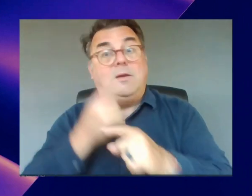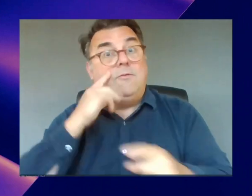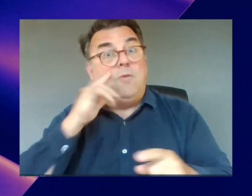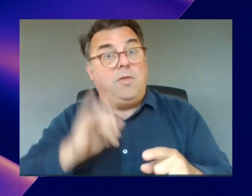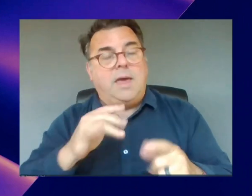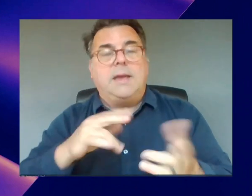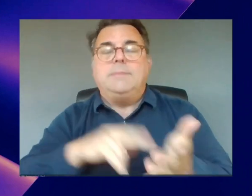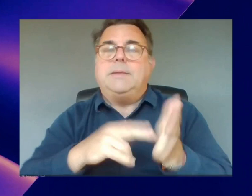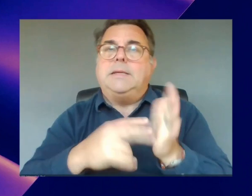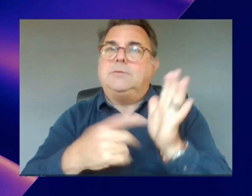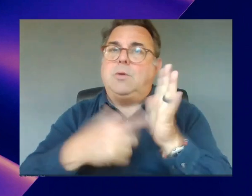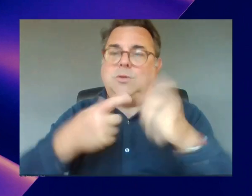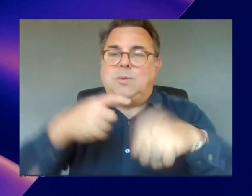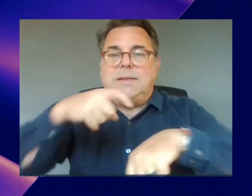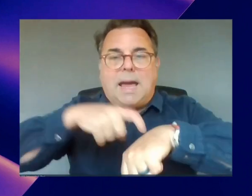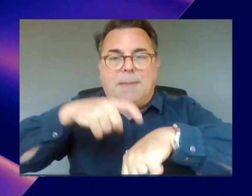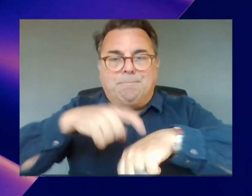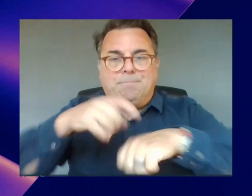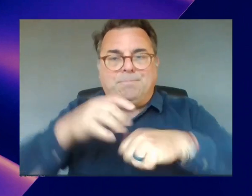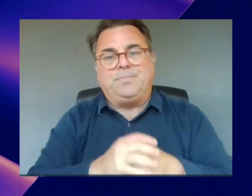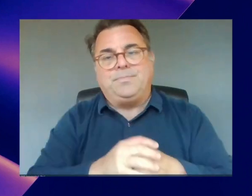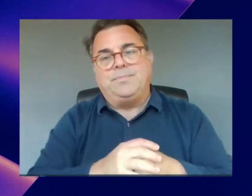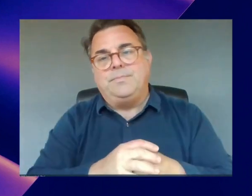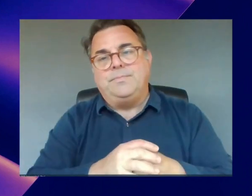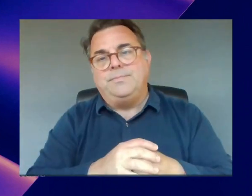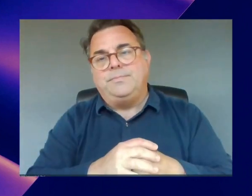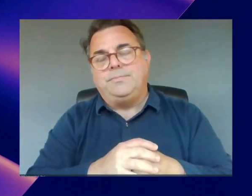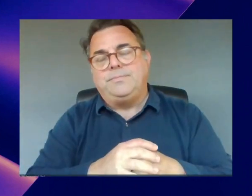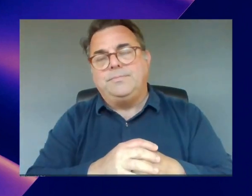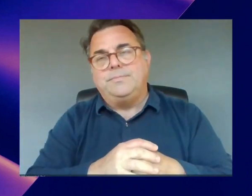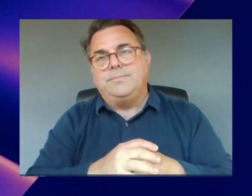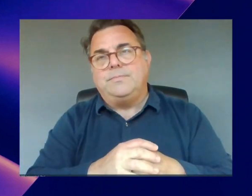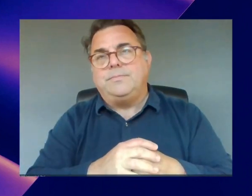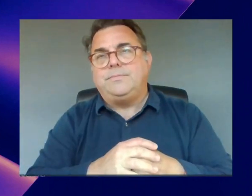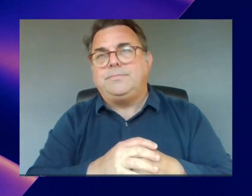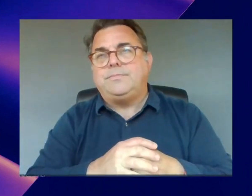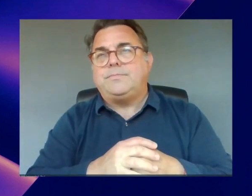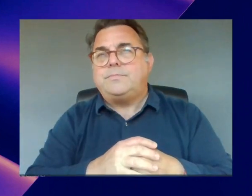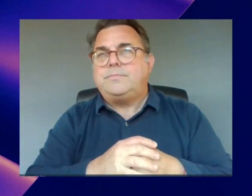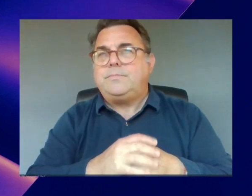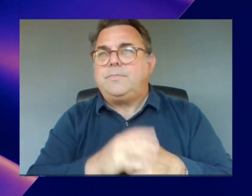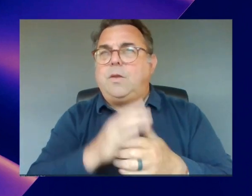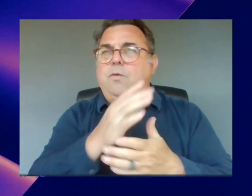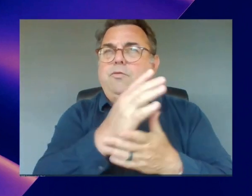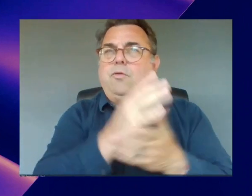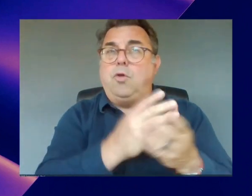And one of the fundamental things we wanted to do is ingest a new piece of data information, which is logs.